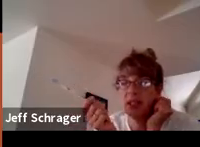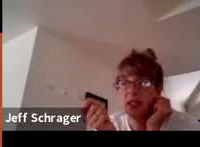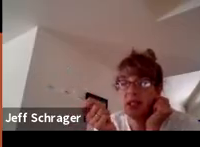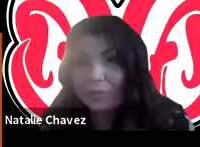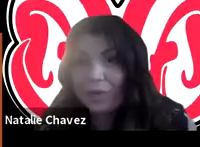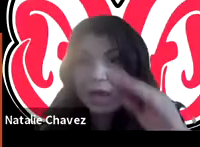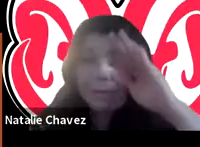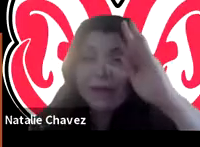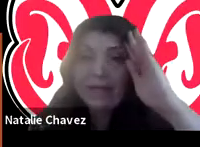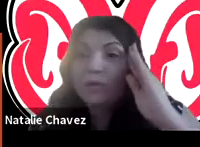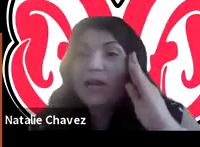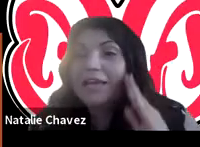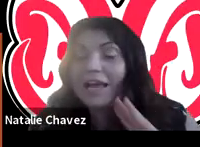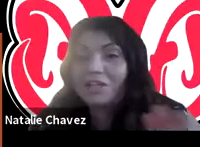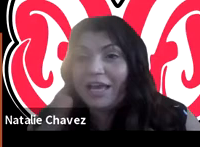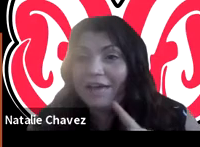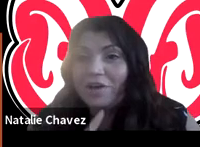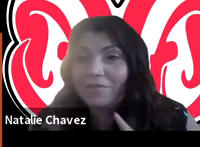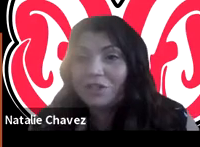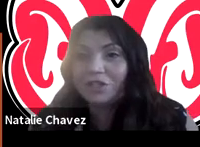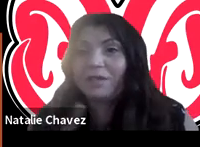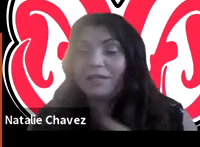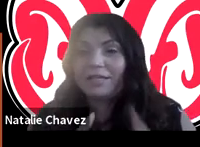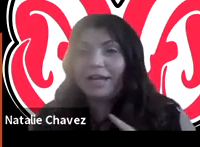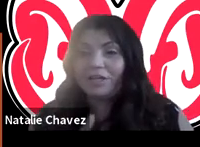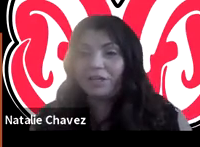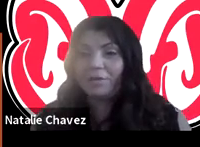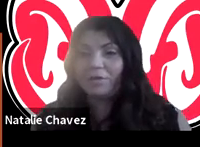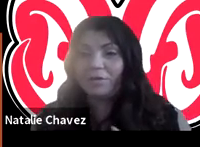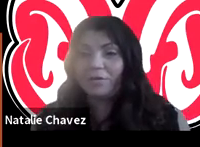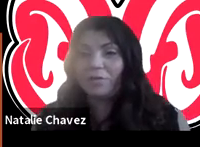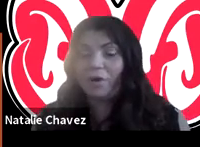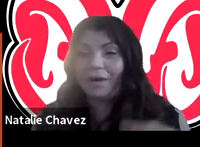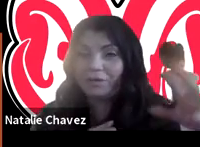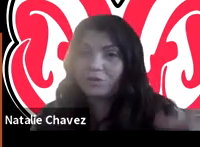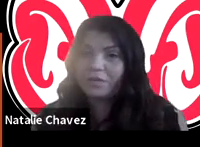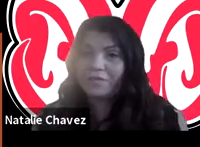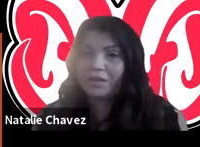Natalie Chavez: Okay, you and I can actually have a conversation because then I can share with you a little bit more about those specific